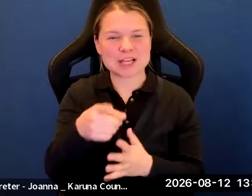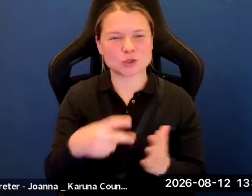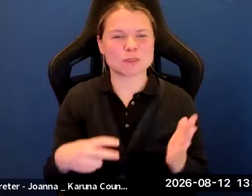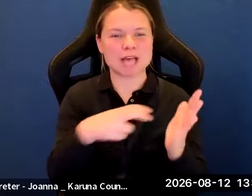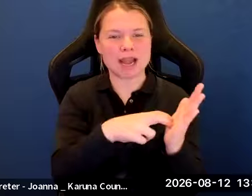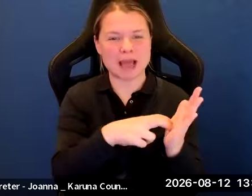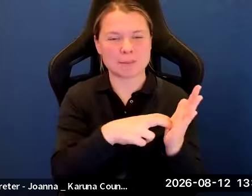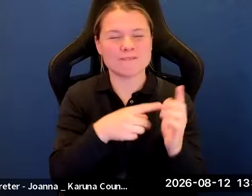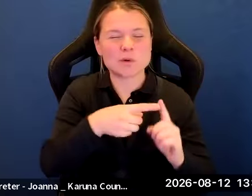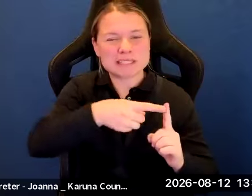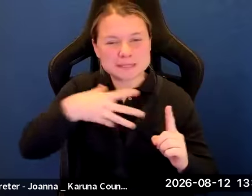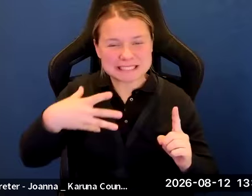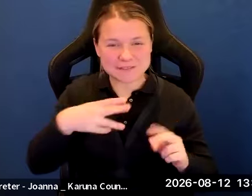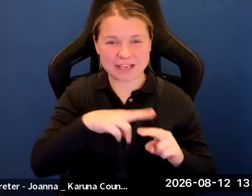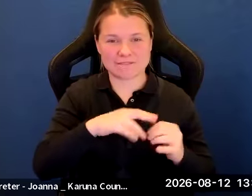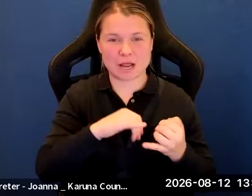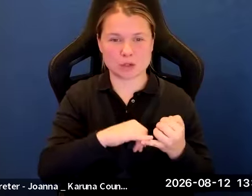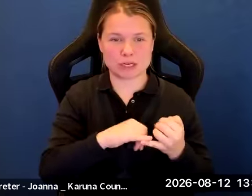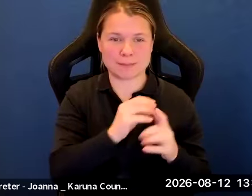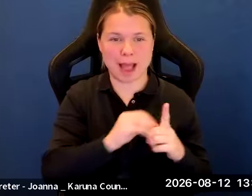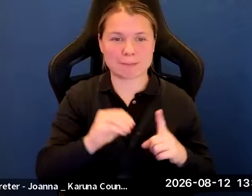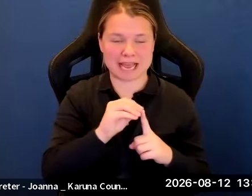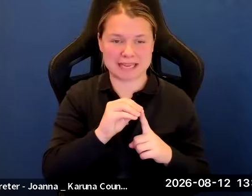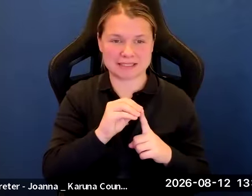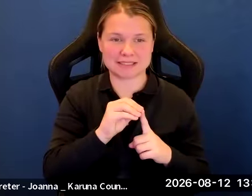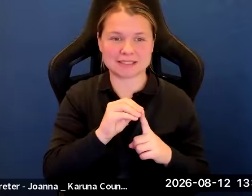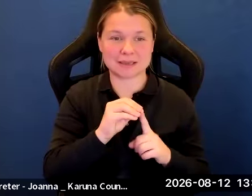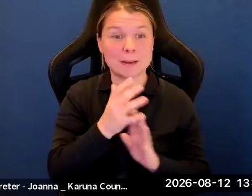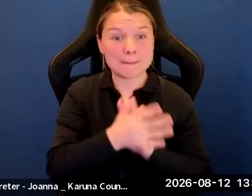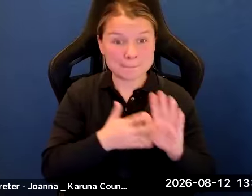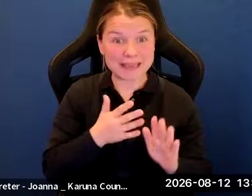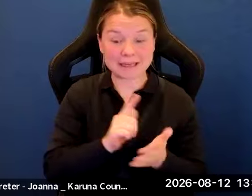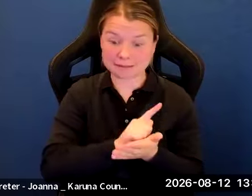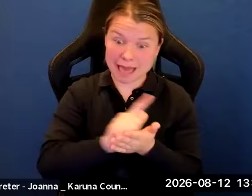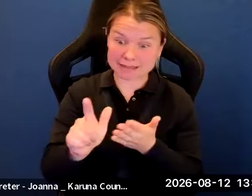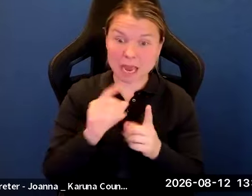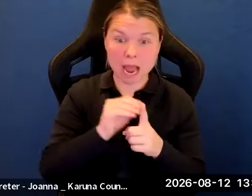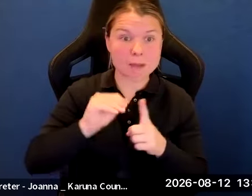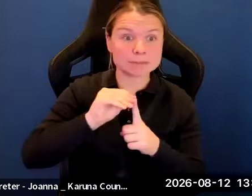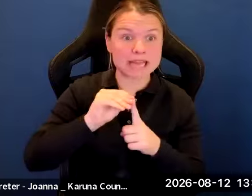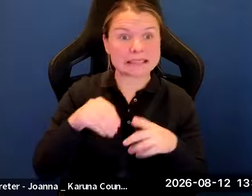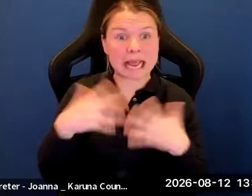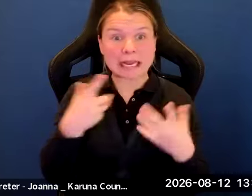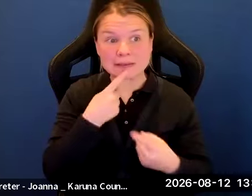you'll find everything. And if you haven't already, there is a link on that page that let's you sign up for specific